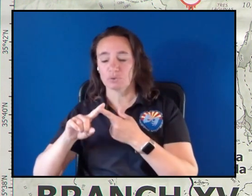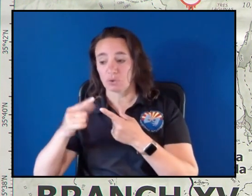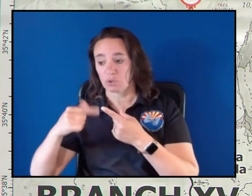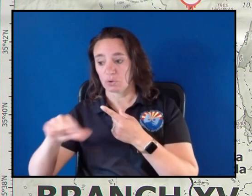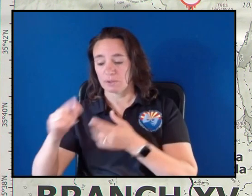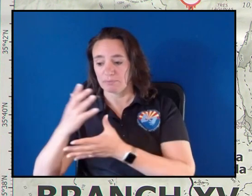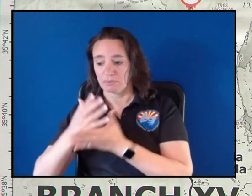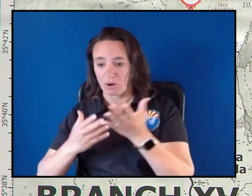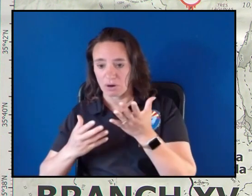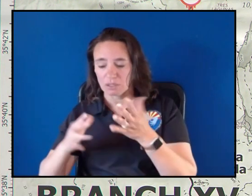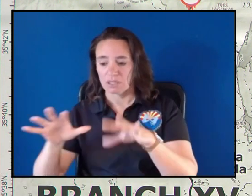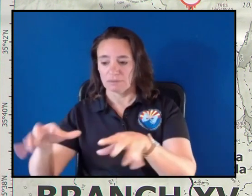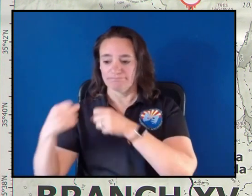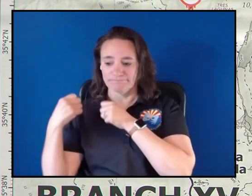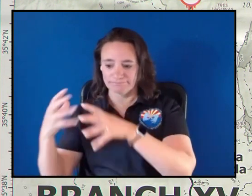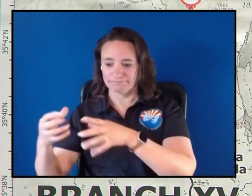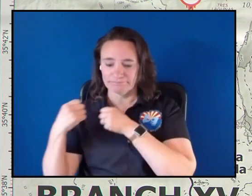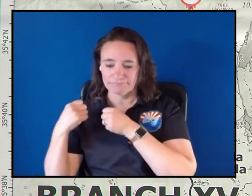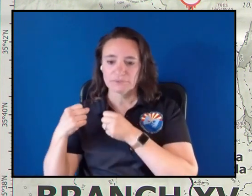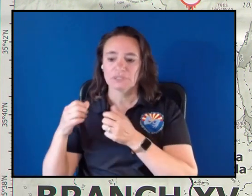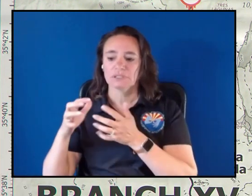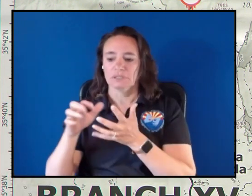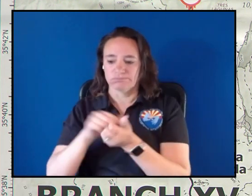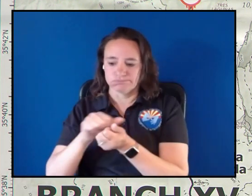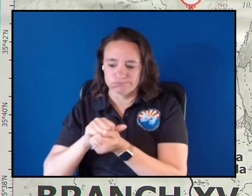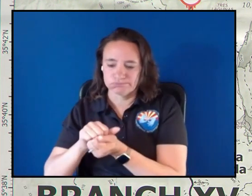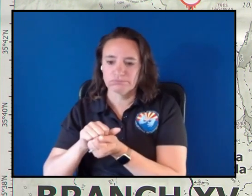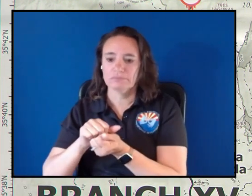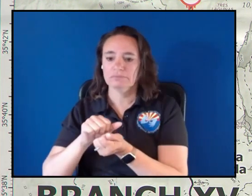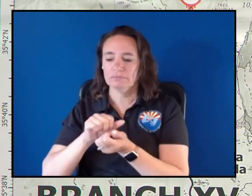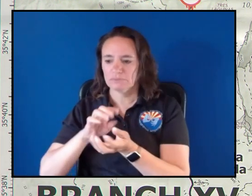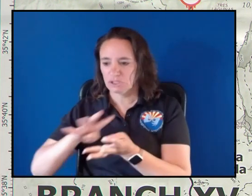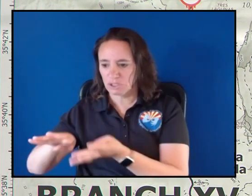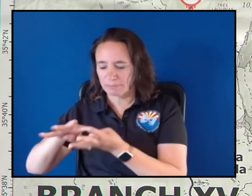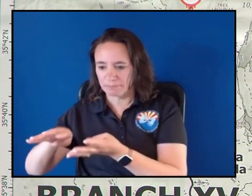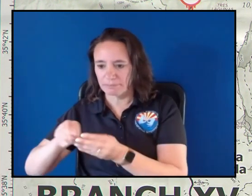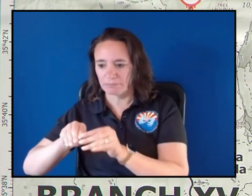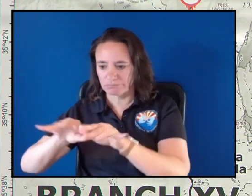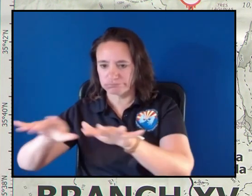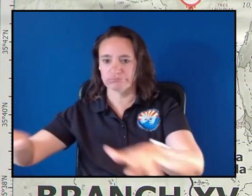chipping it, scattering it to clean up that mess.